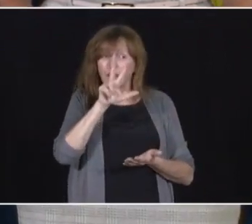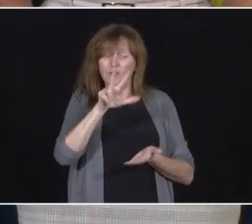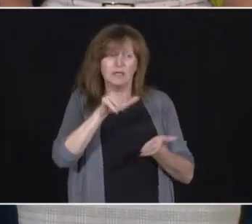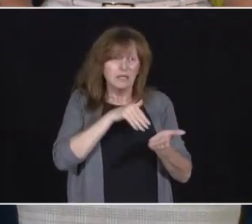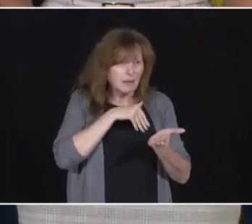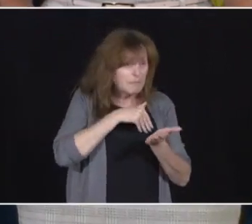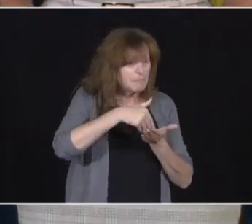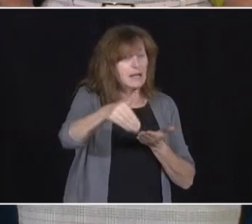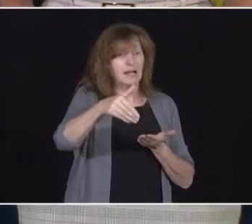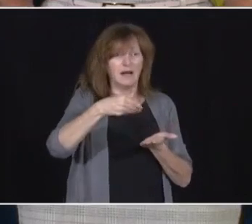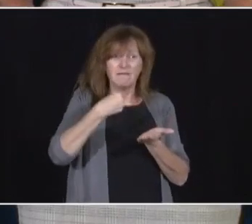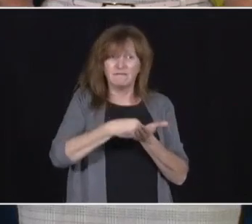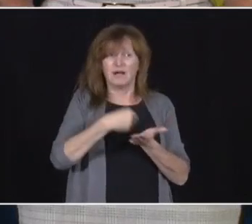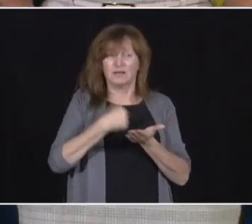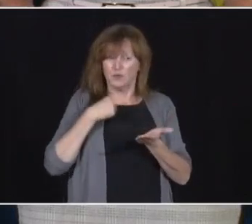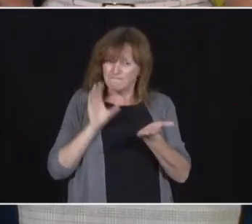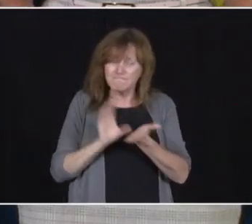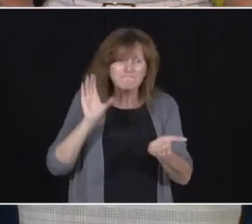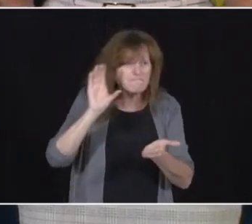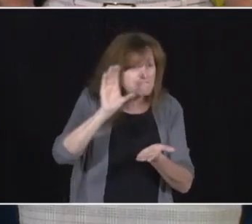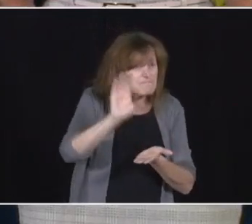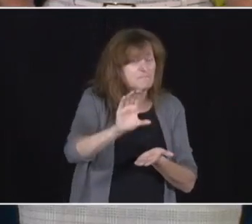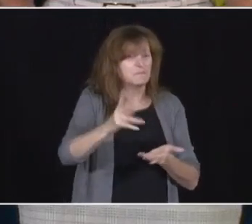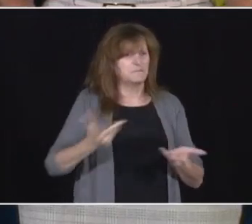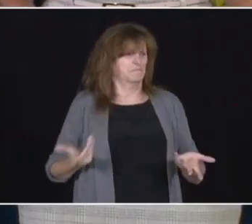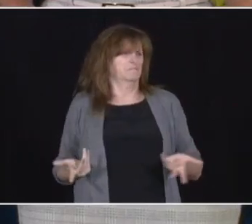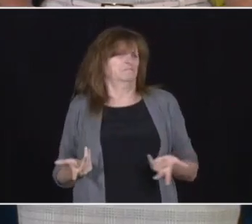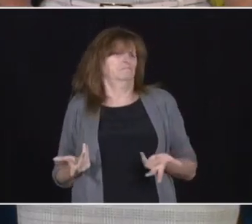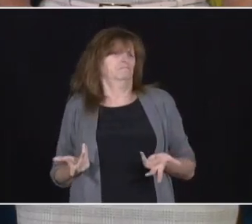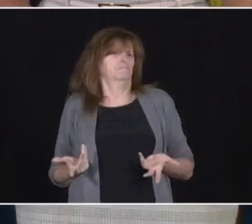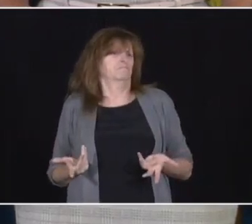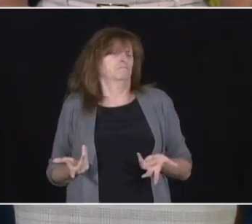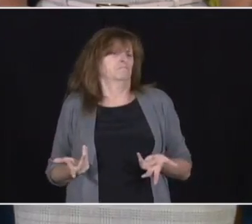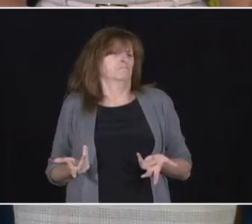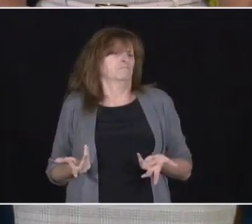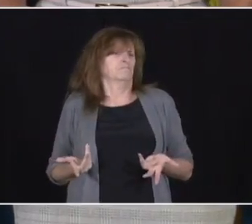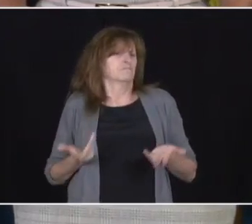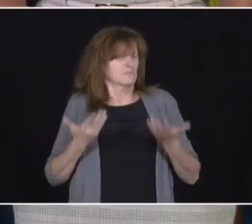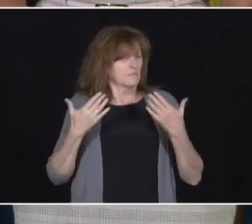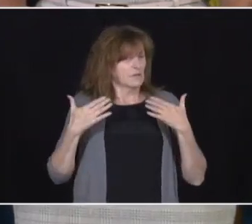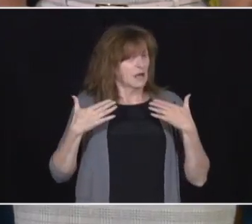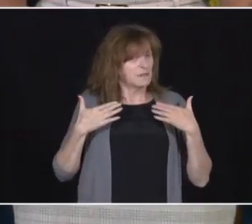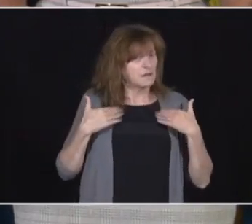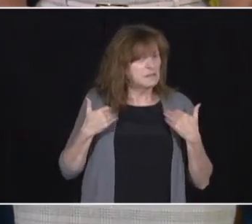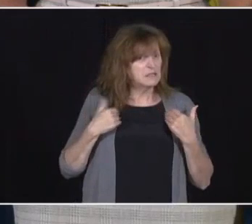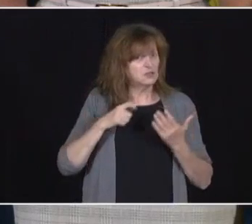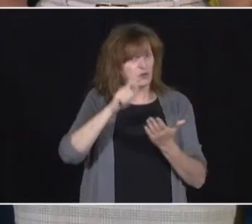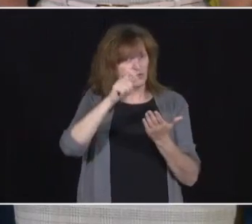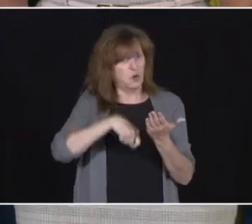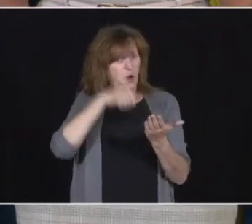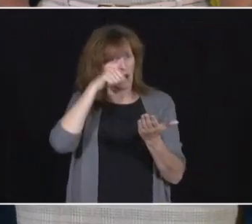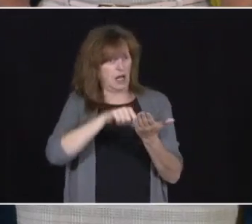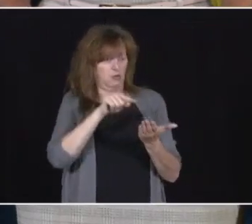million mechanism, when he gave $243 million on that , the minister actually wrote them a letter